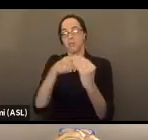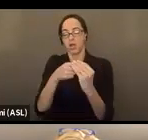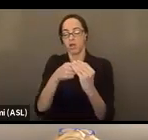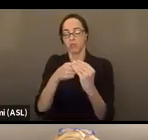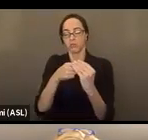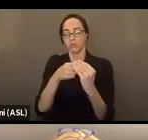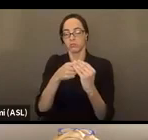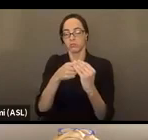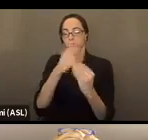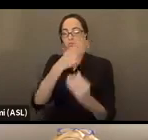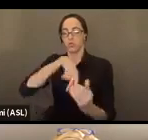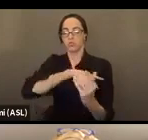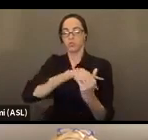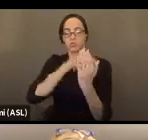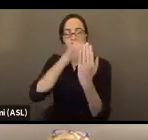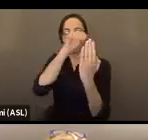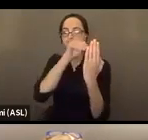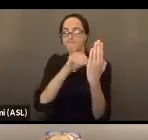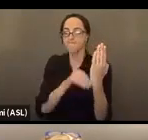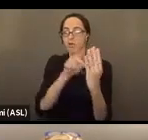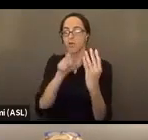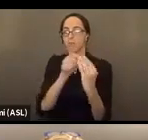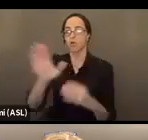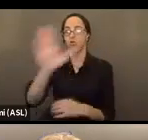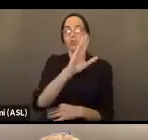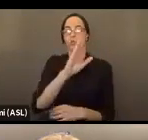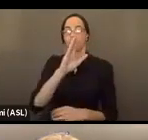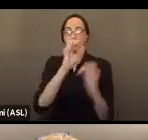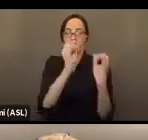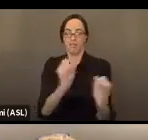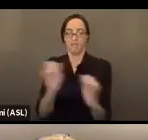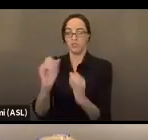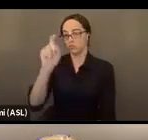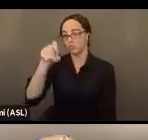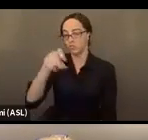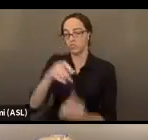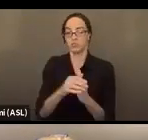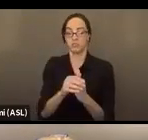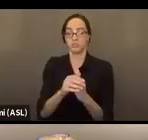individual needs are and i'm not just talking about the obvious things that if you're bound